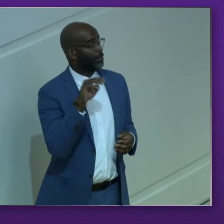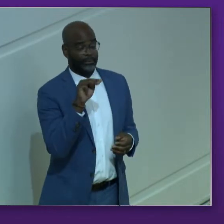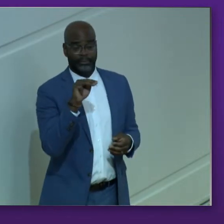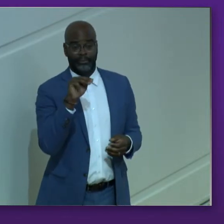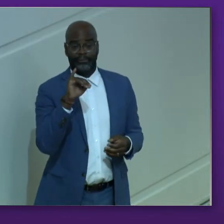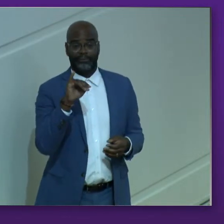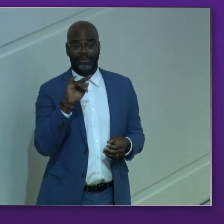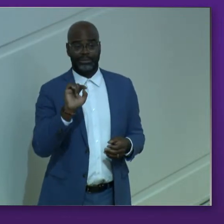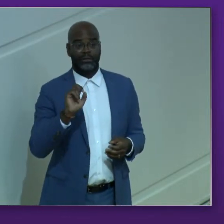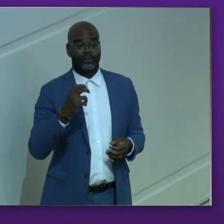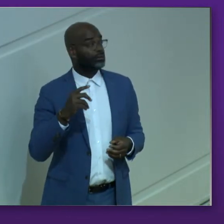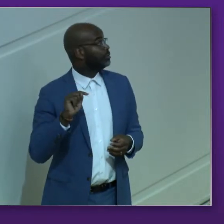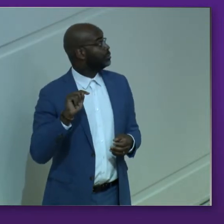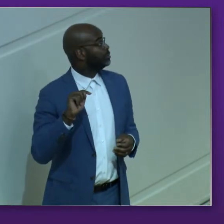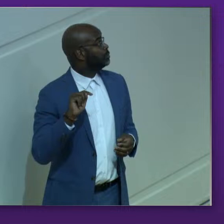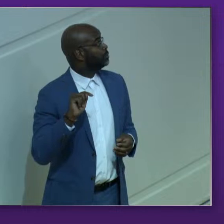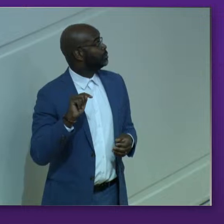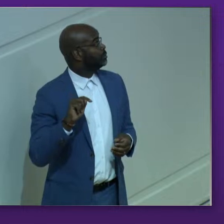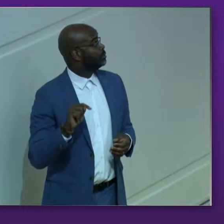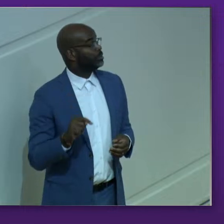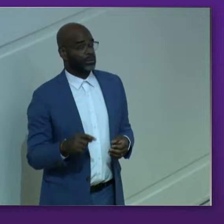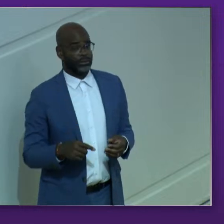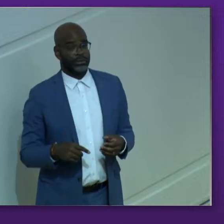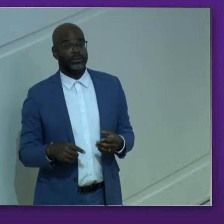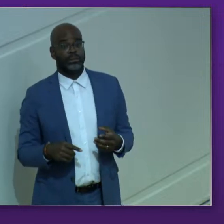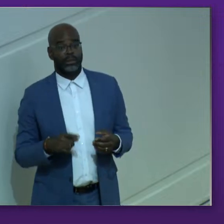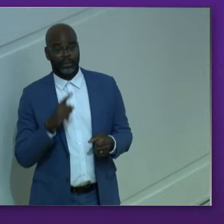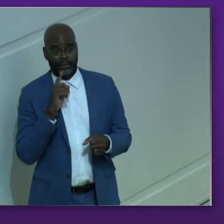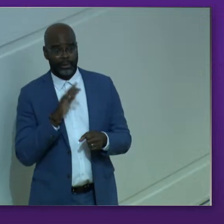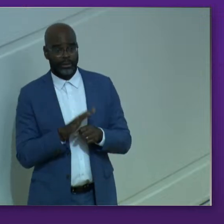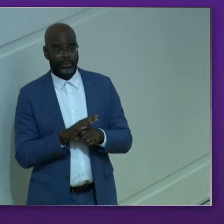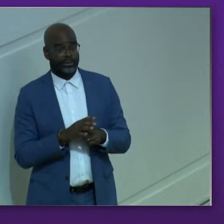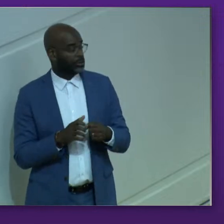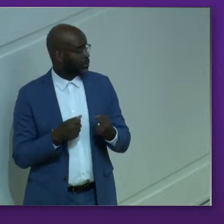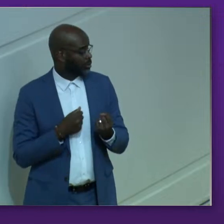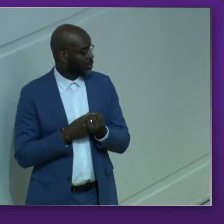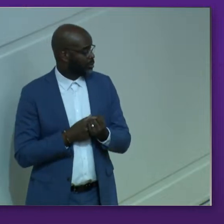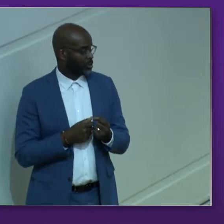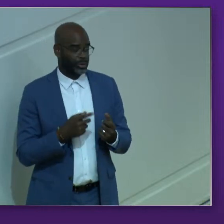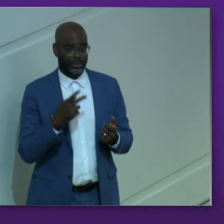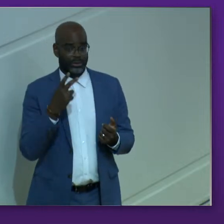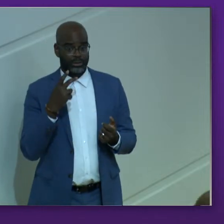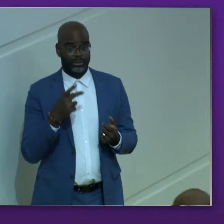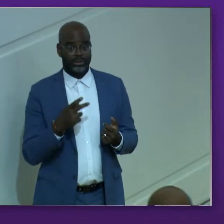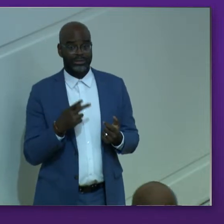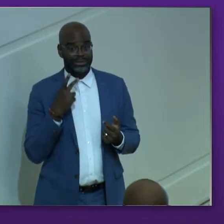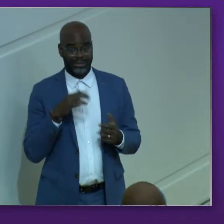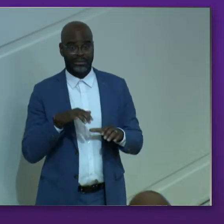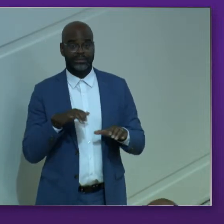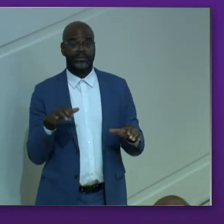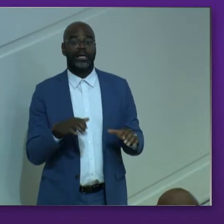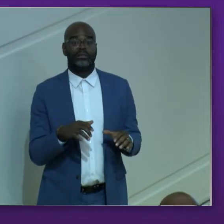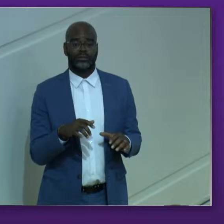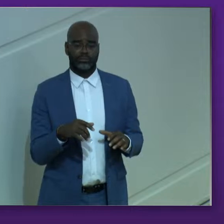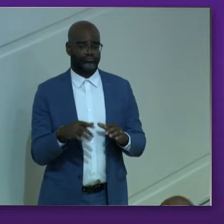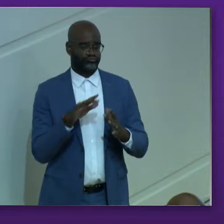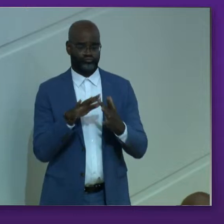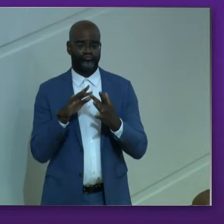NEXT WEEK KNOWLEDGE. [LISTING NAMES] SHE HAS BEEN